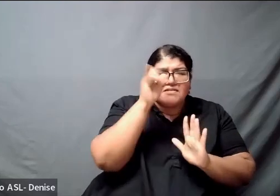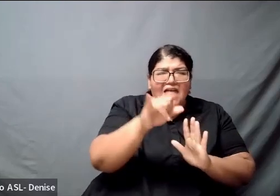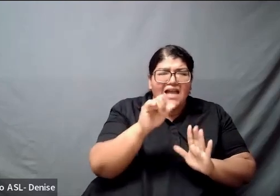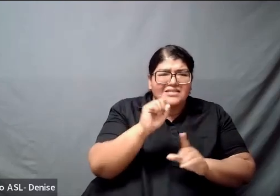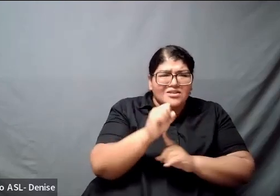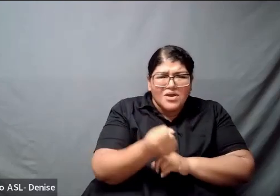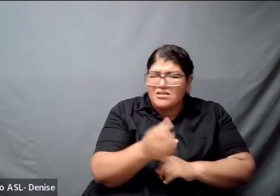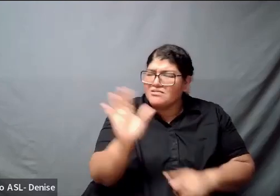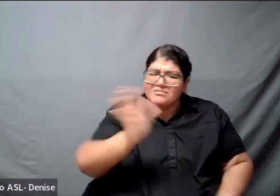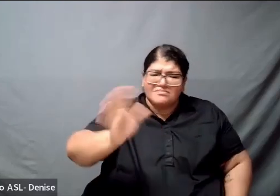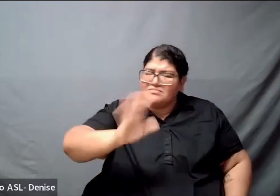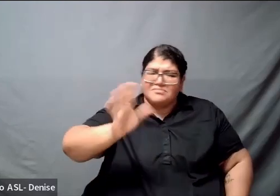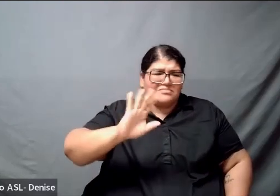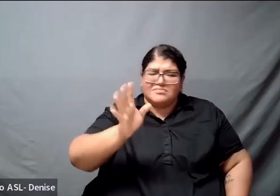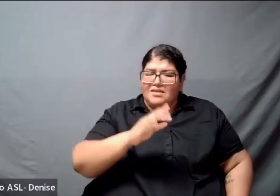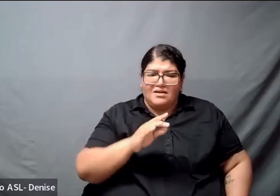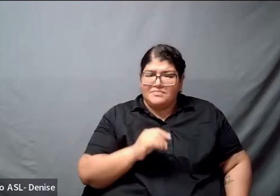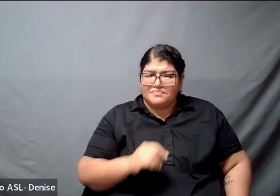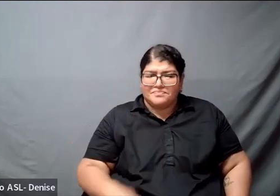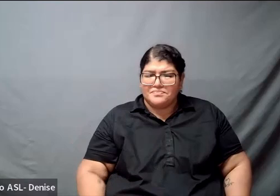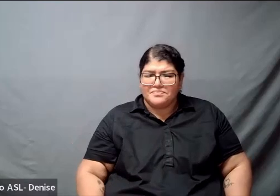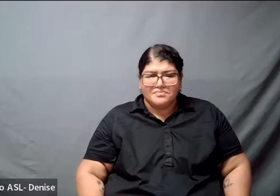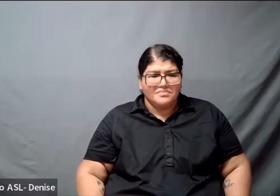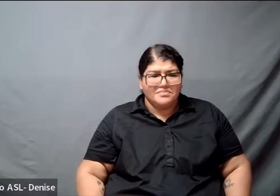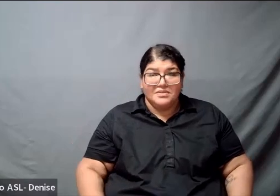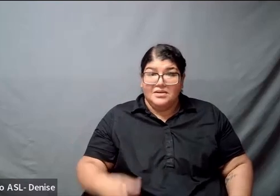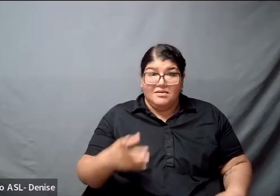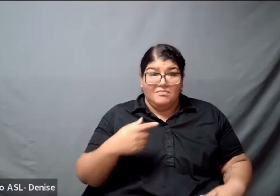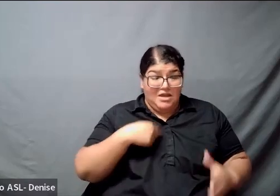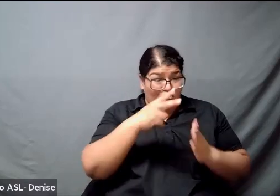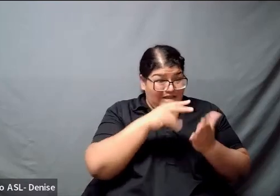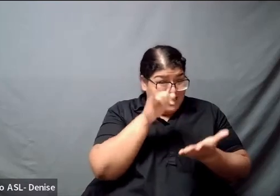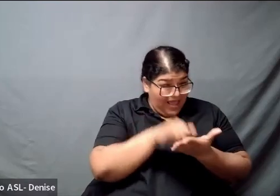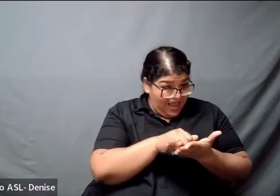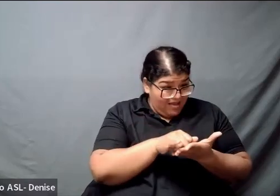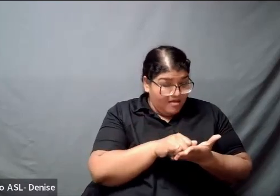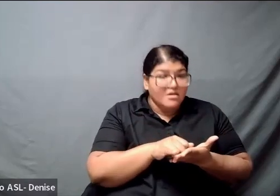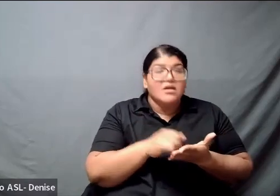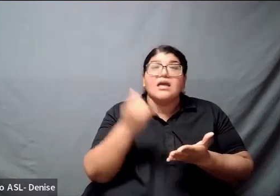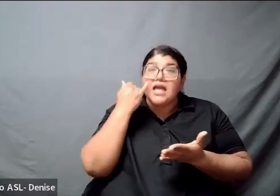So in that, having seen that happen, it could be done well. And there is, in fact,